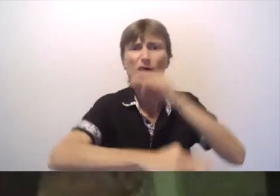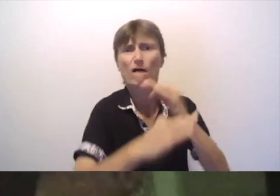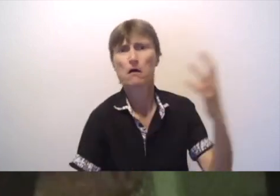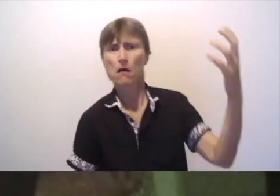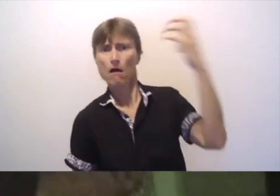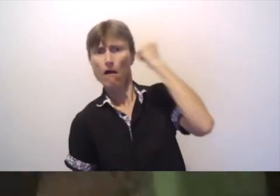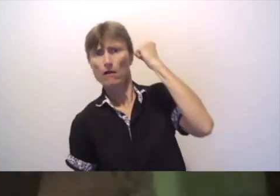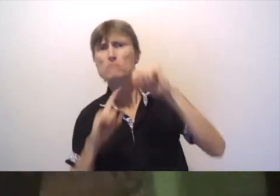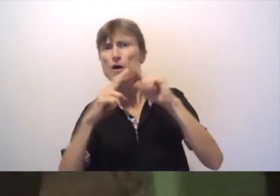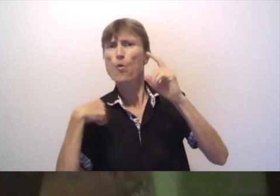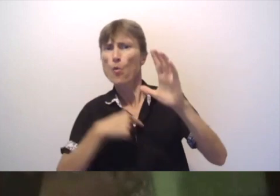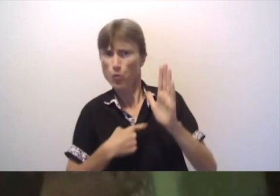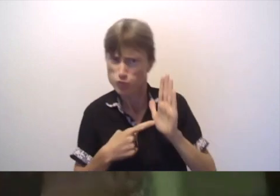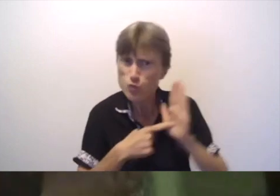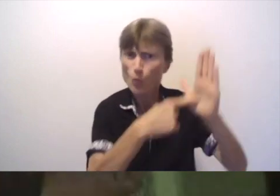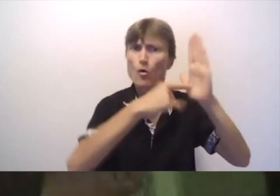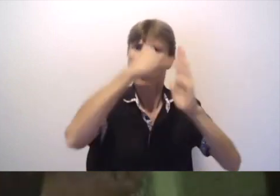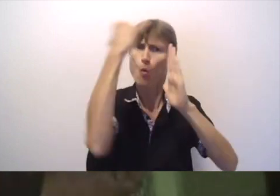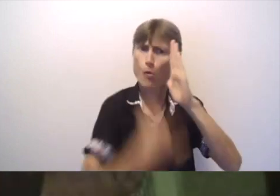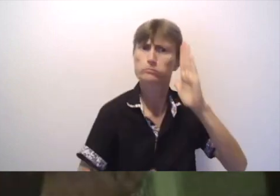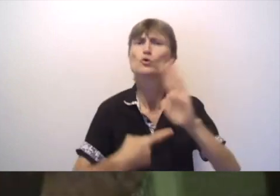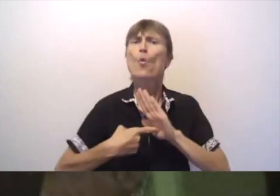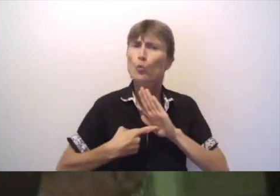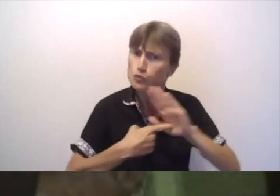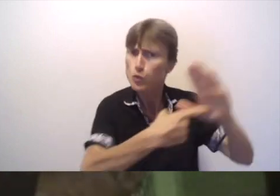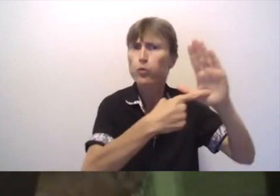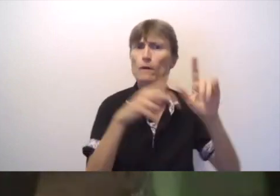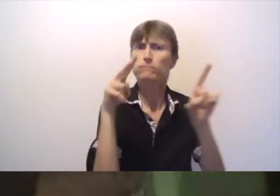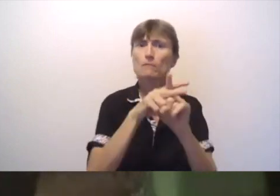so the idea being that more and more people have to bring self into place